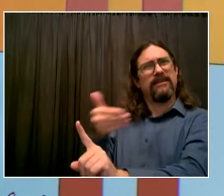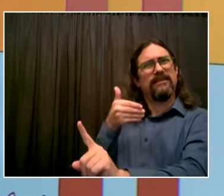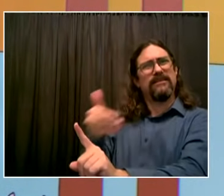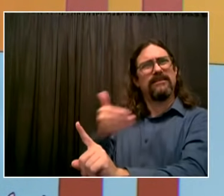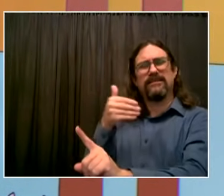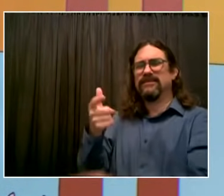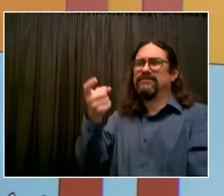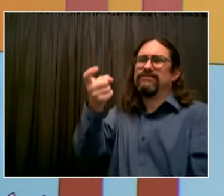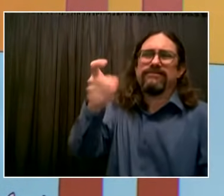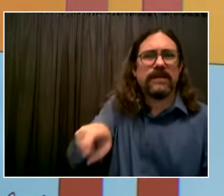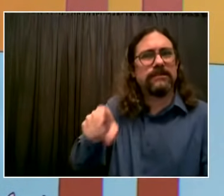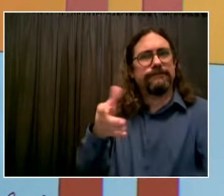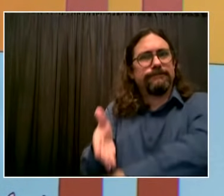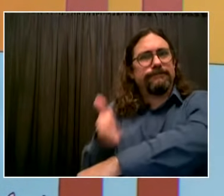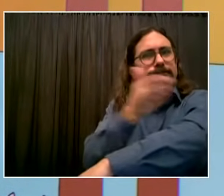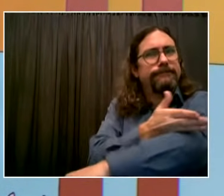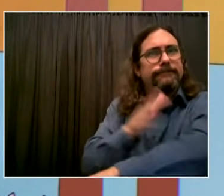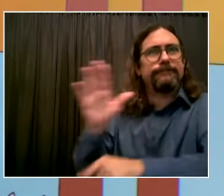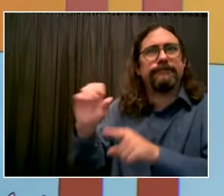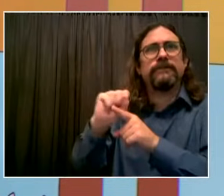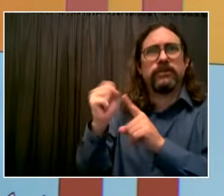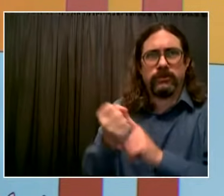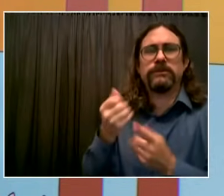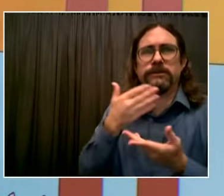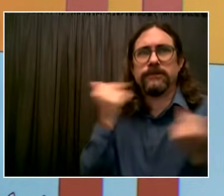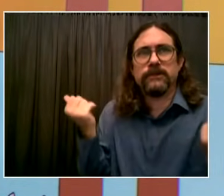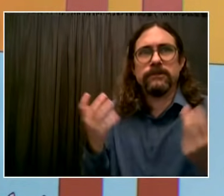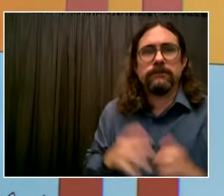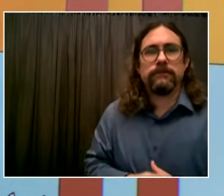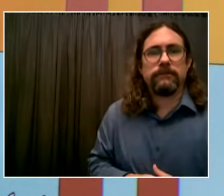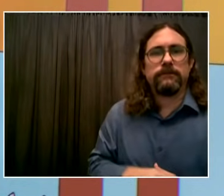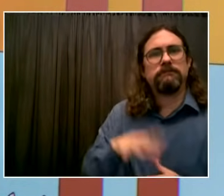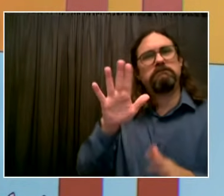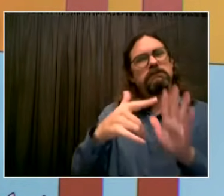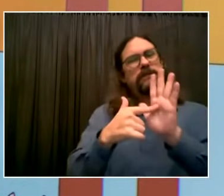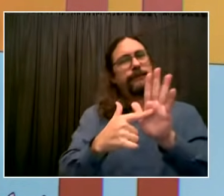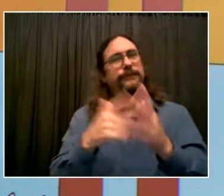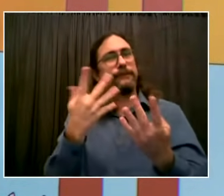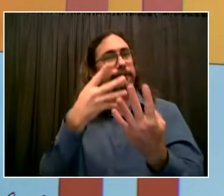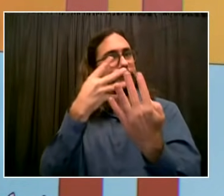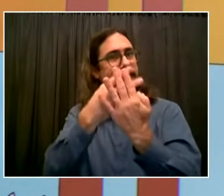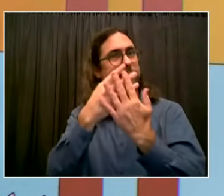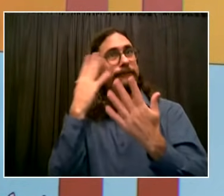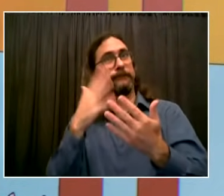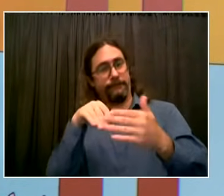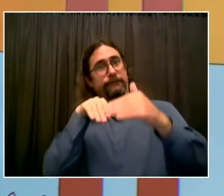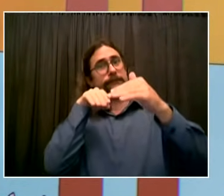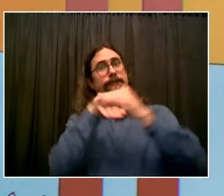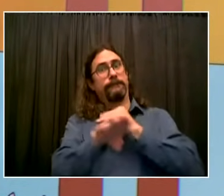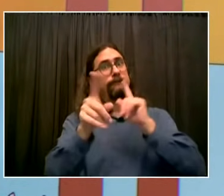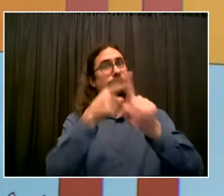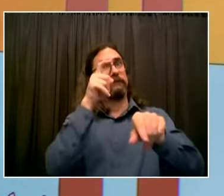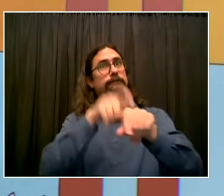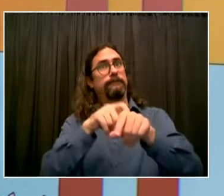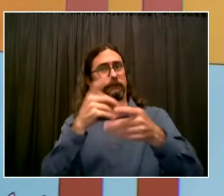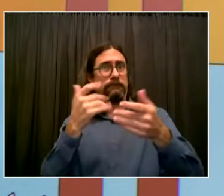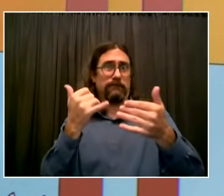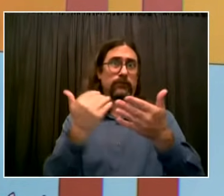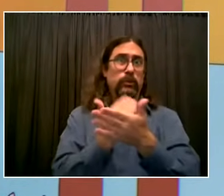ANY INDIVIDUAL COMES IN TO RIKERS IT MOVES QUICKLY. THIS IS SOMETHING THAT'S MIPORTANT TO DO BOTH TO TREAT PEOPLE PROPERLY